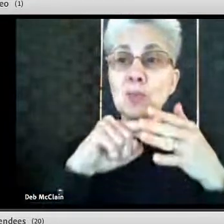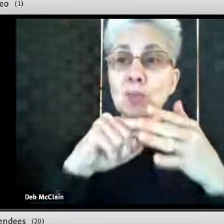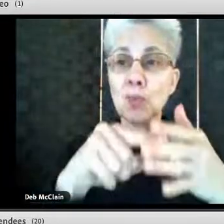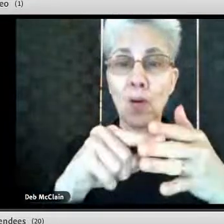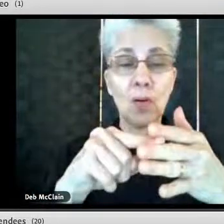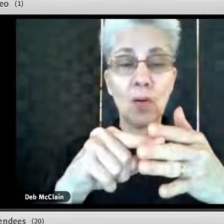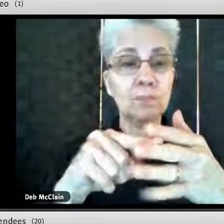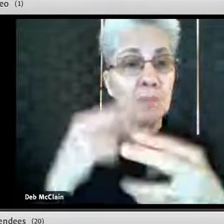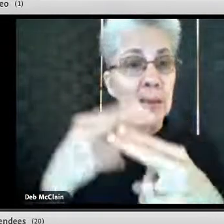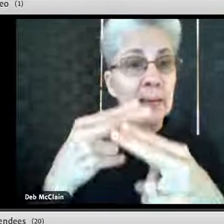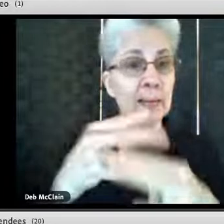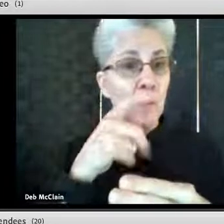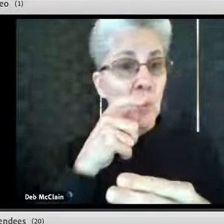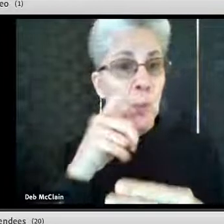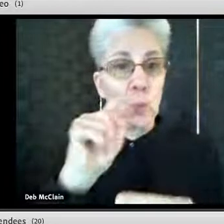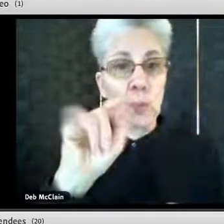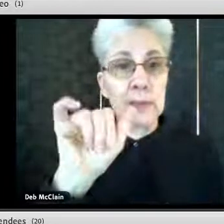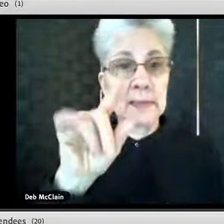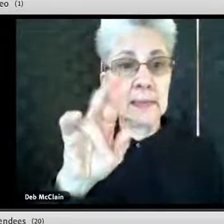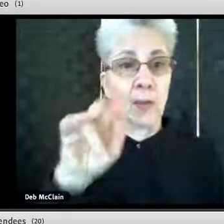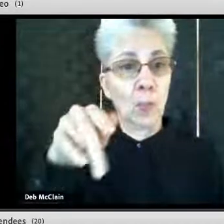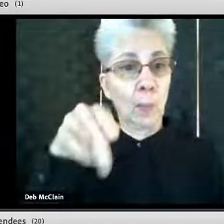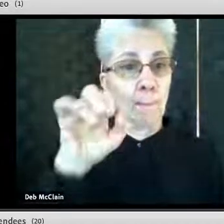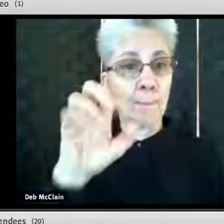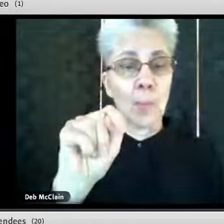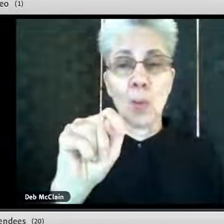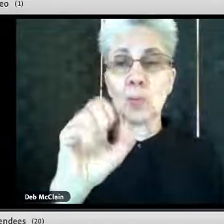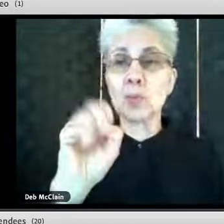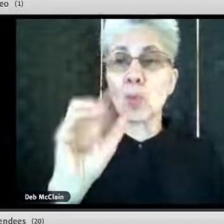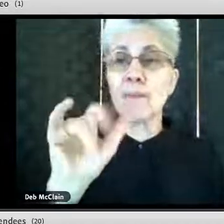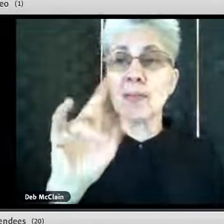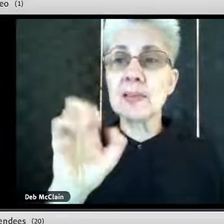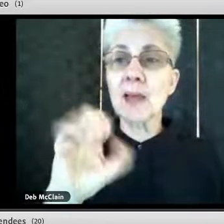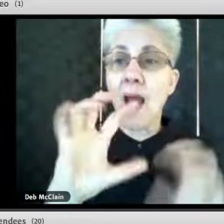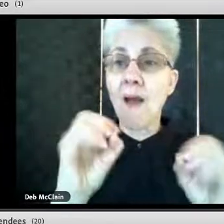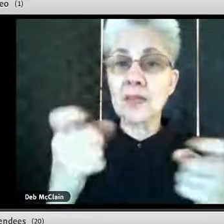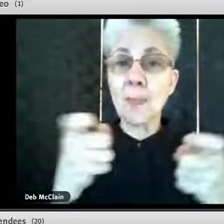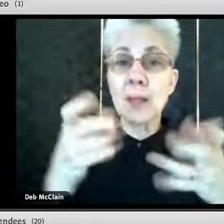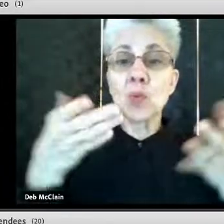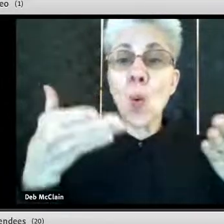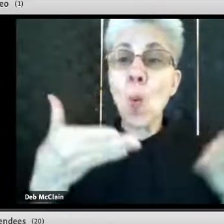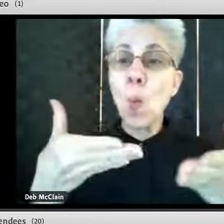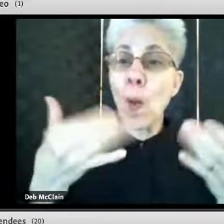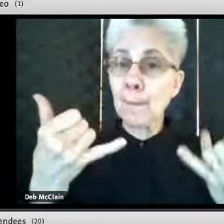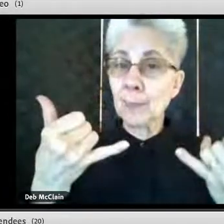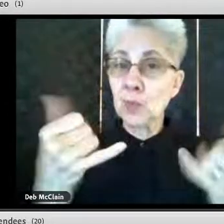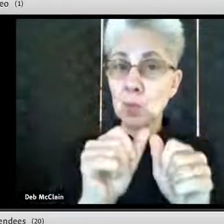Good morning, I am Taylor Post, SWFLN's office manager, and I would like to welcome you all to today's webinar,